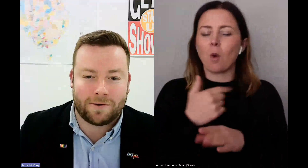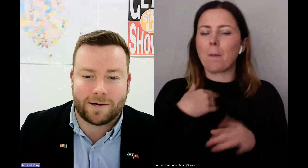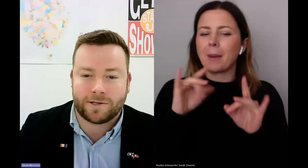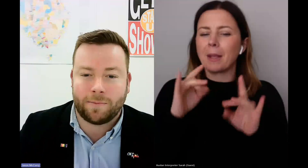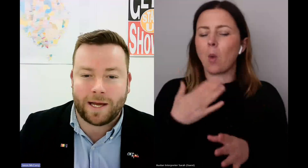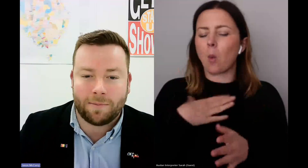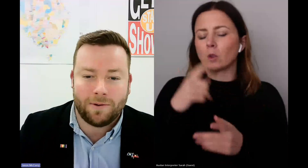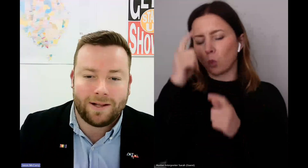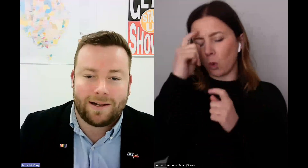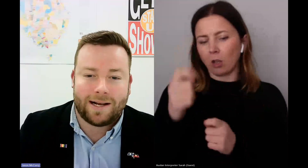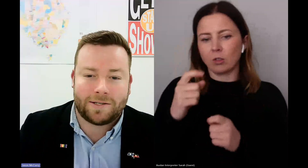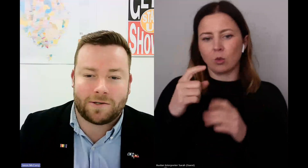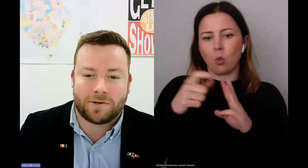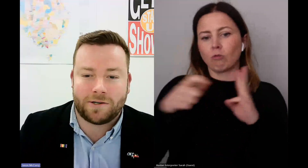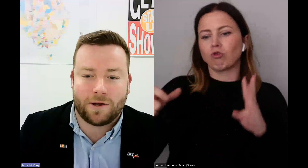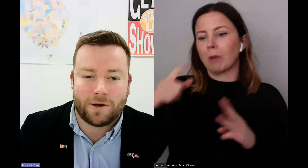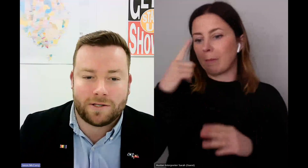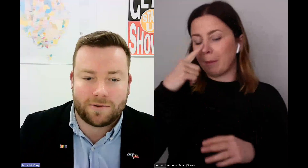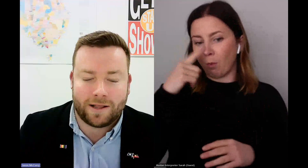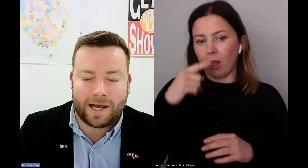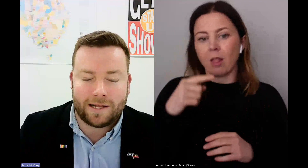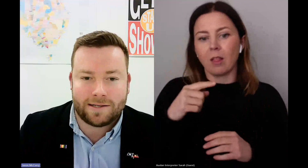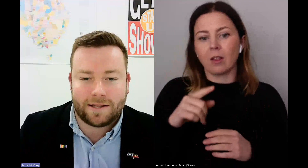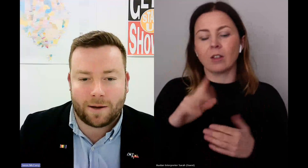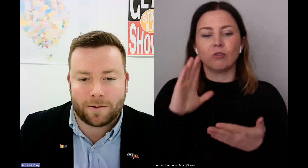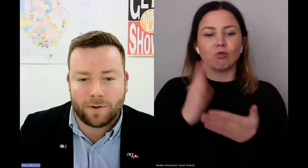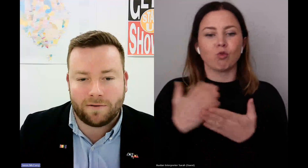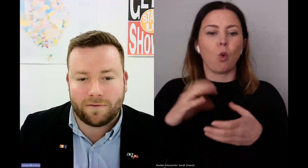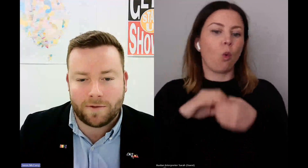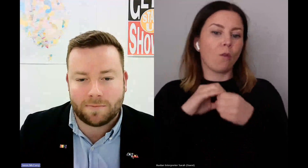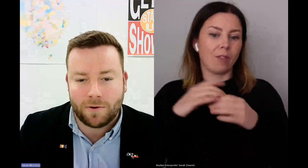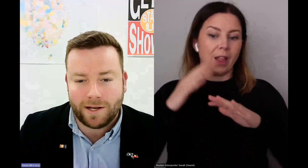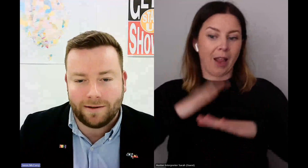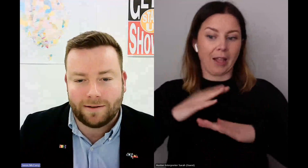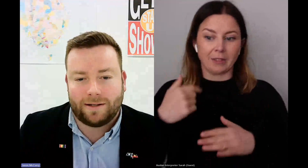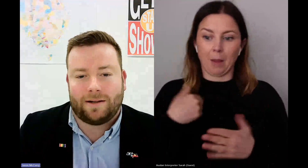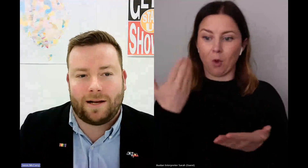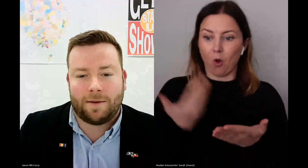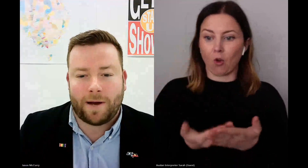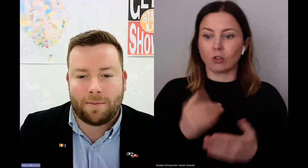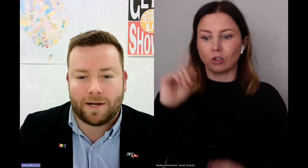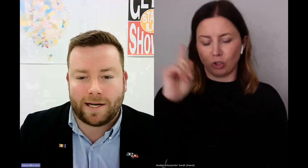the Wurundjeri people as the Traditional Owners of the lands that I'm coming from this morning and pay my